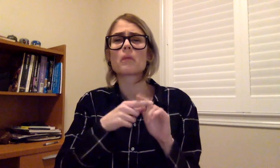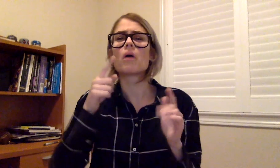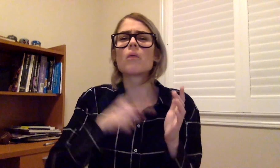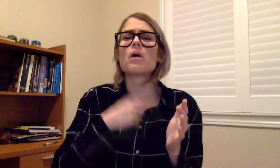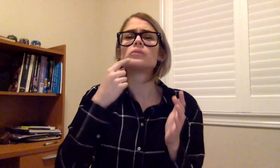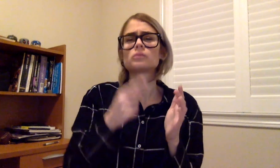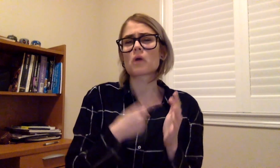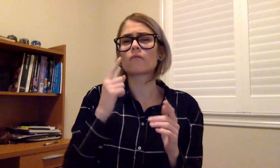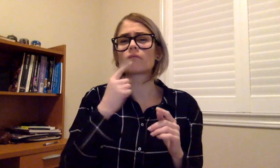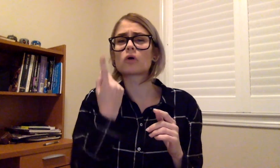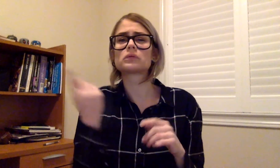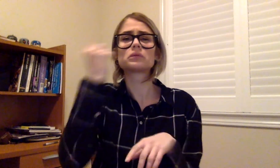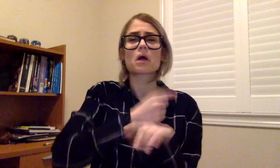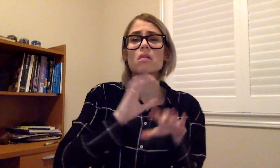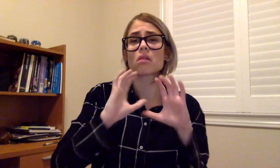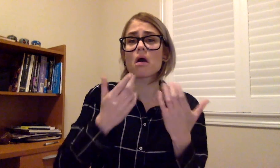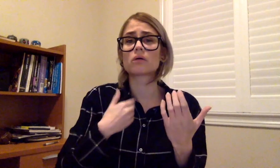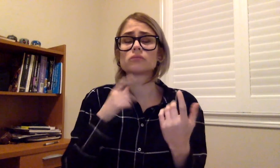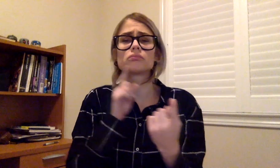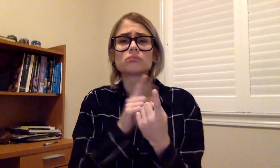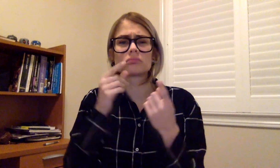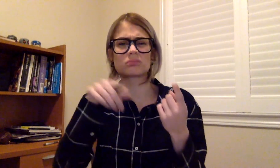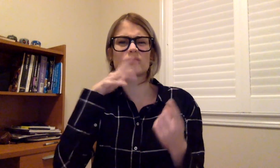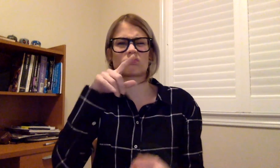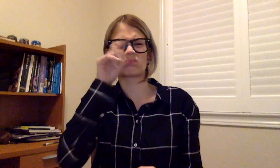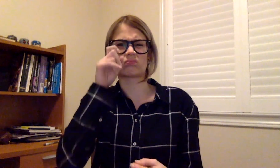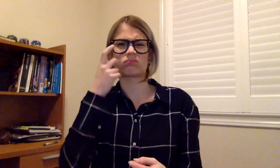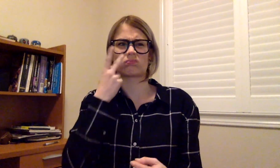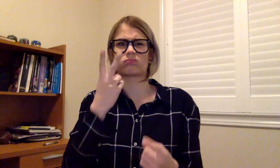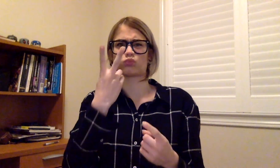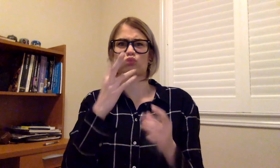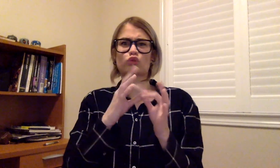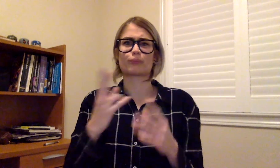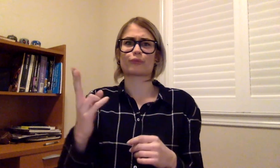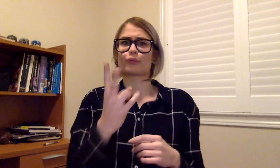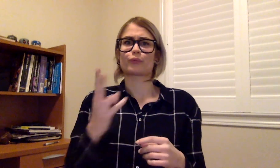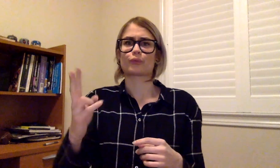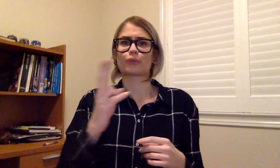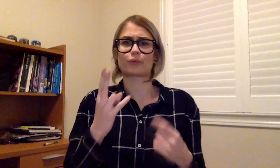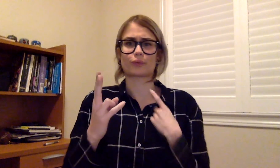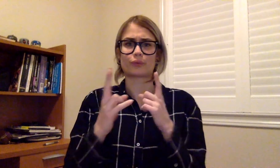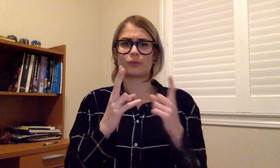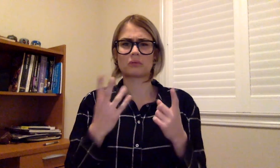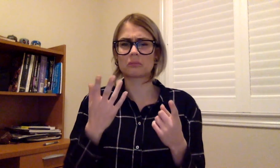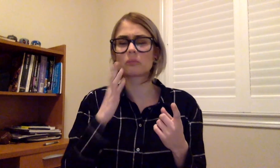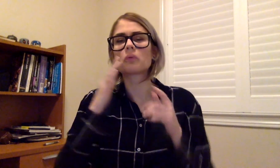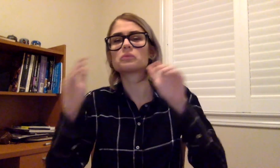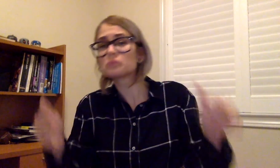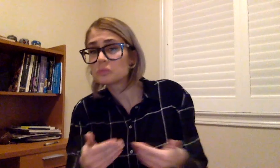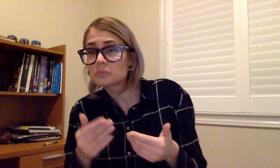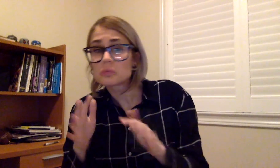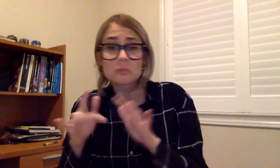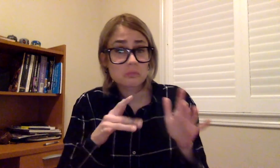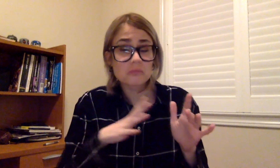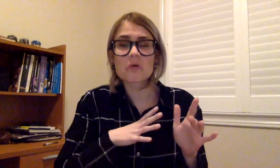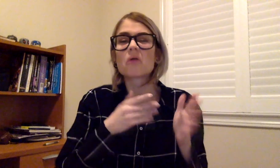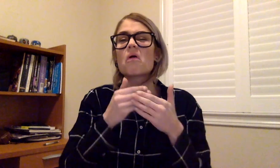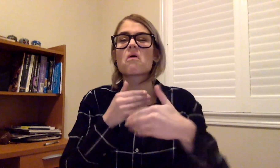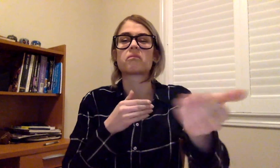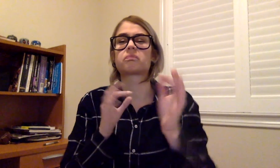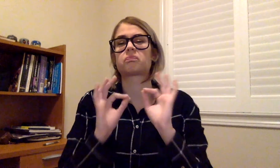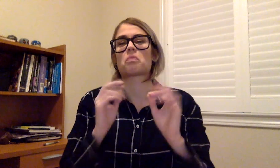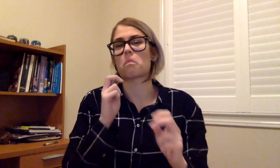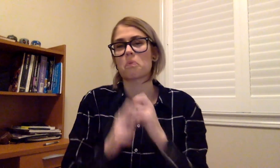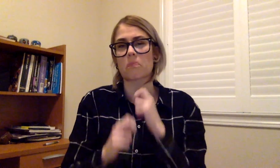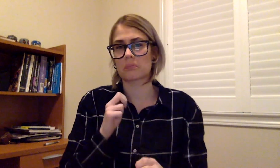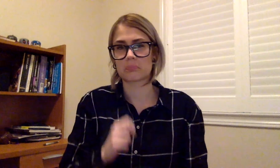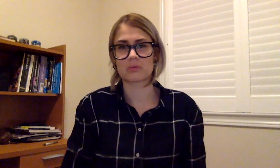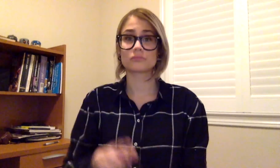On the first day of each semester, they were confused as to why there were two interpreters in the classroom.